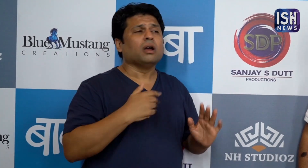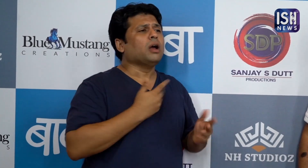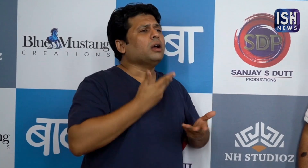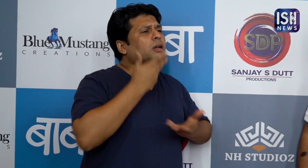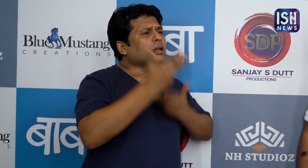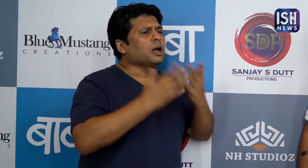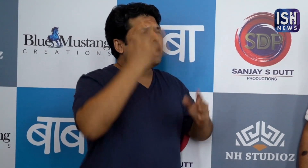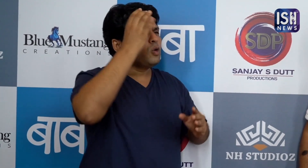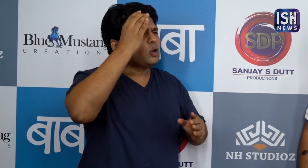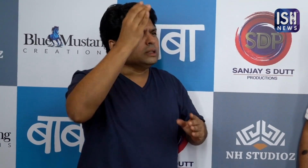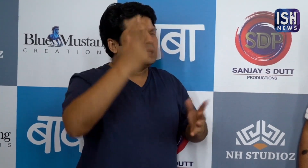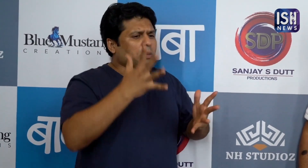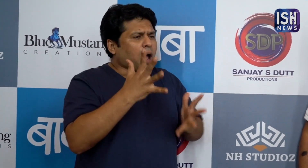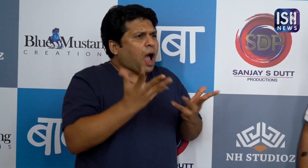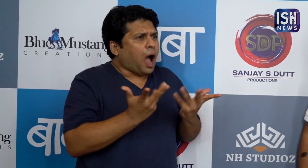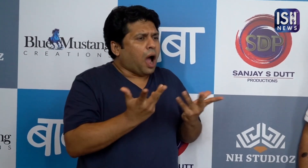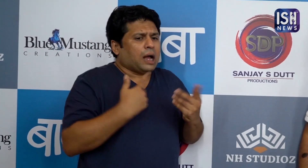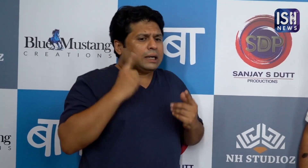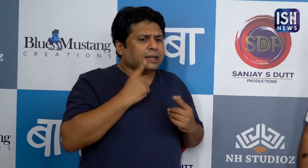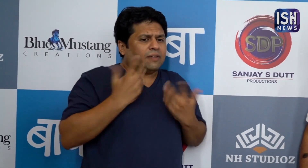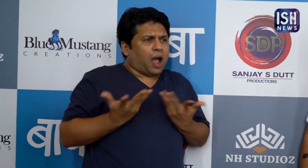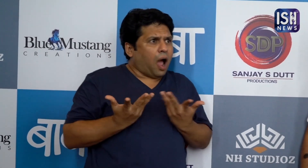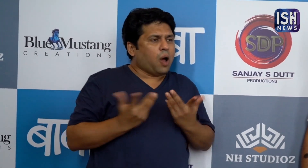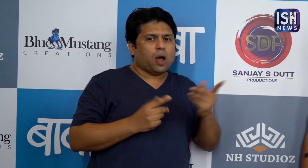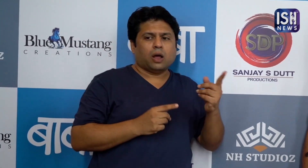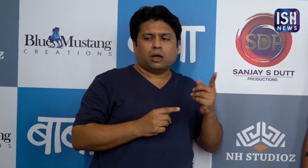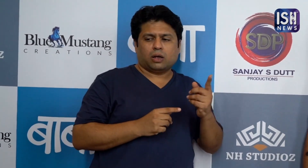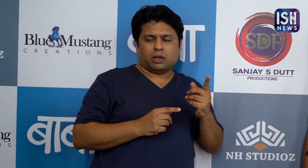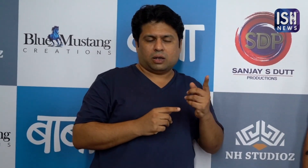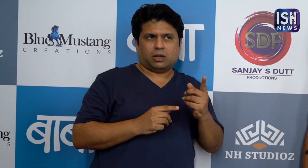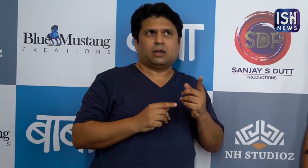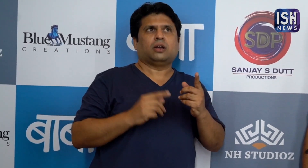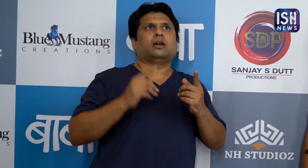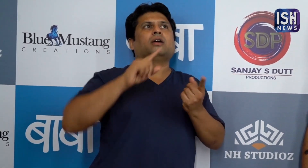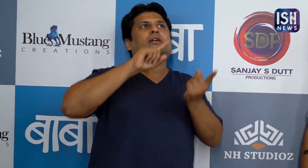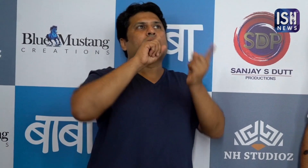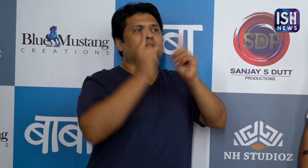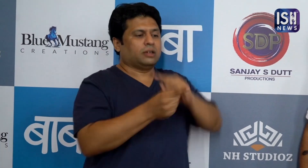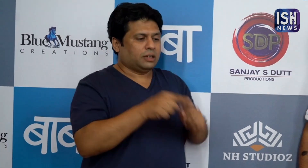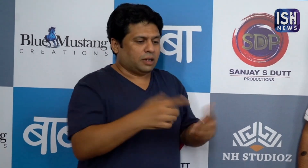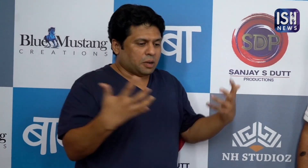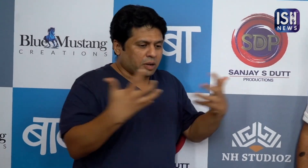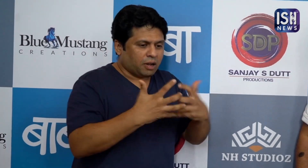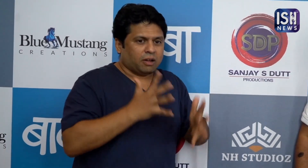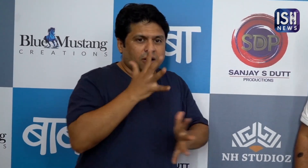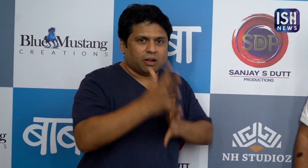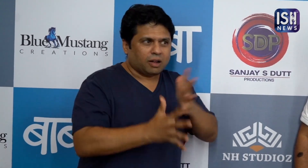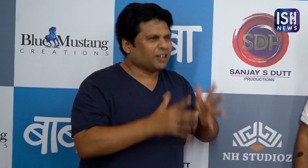I taught them the concept of how Deaf people sign. They then understood this and we incorporated the signs.